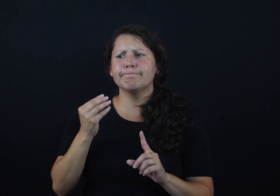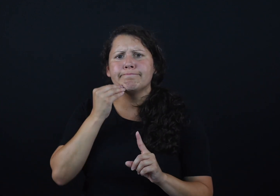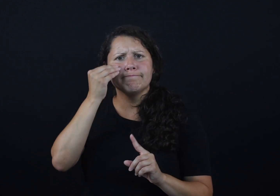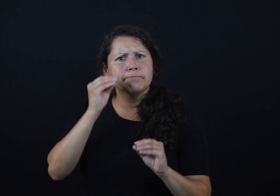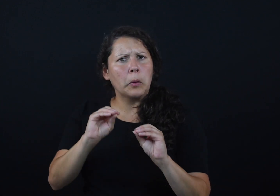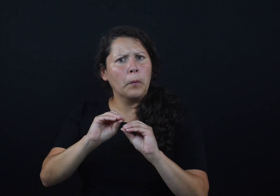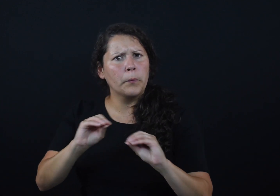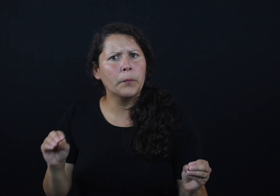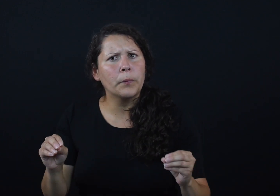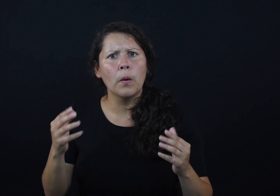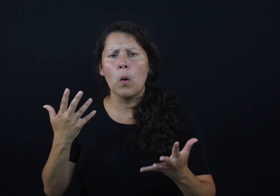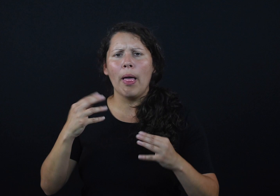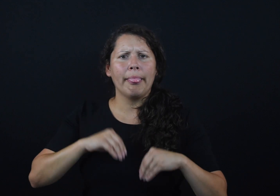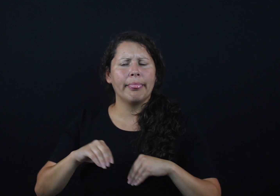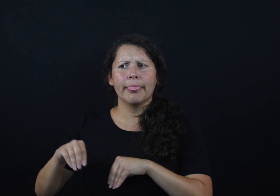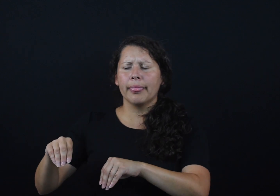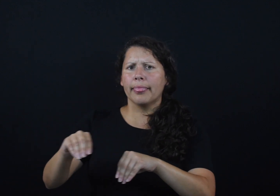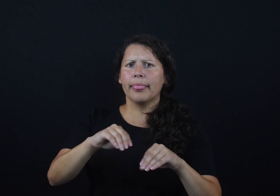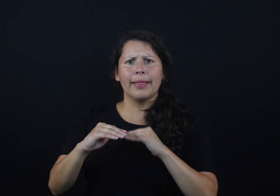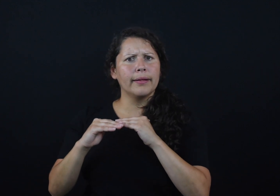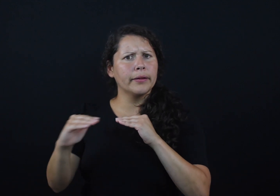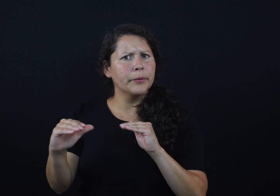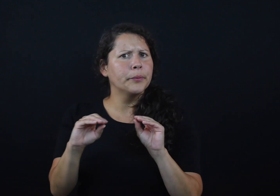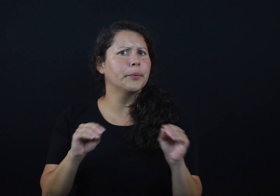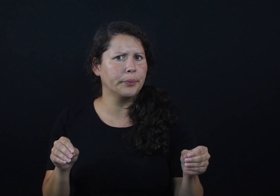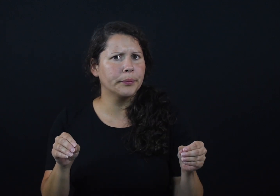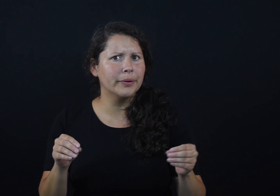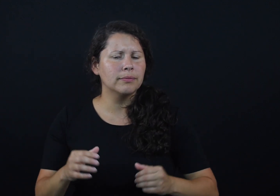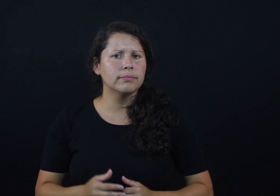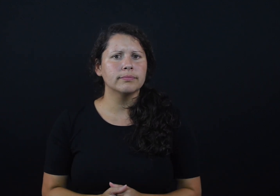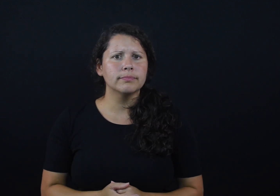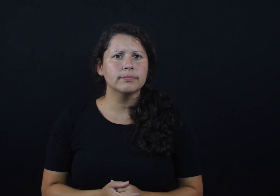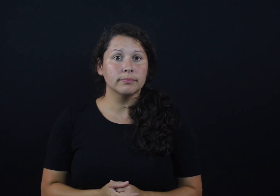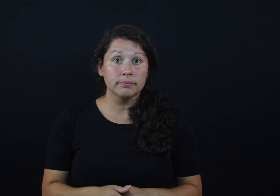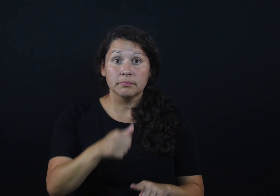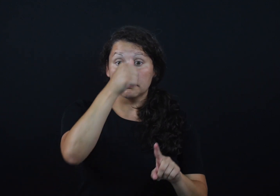unstable housing. ● Men who have sex with men.